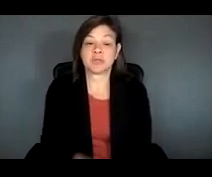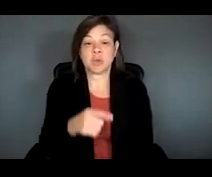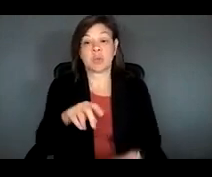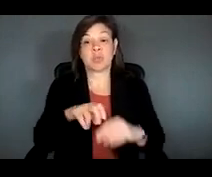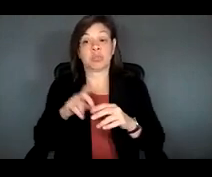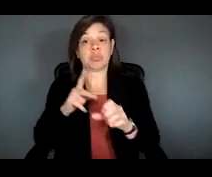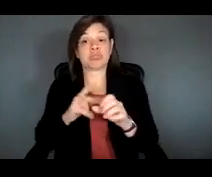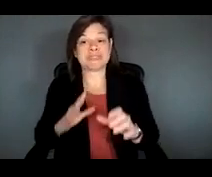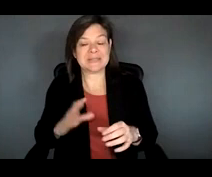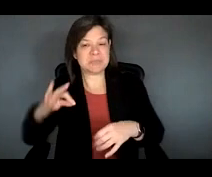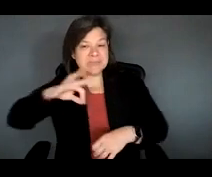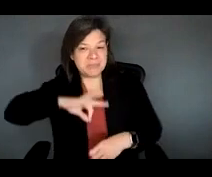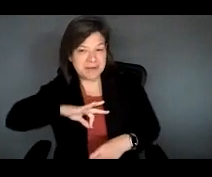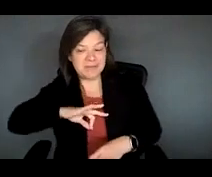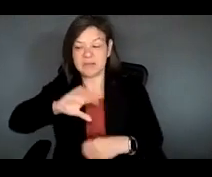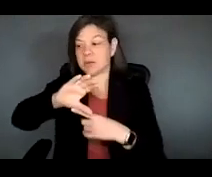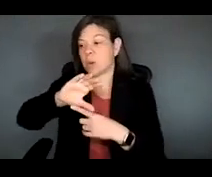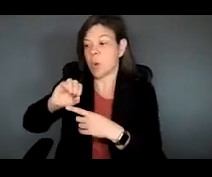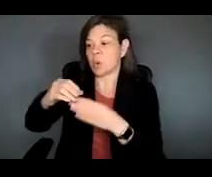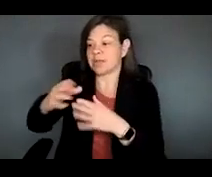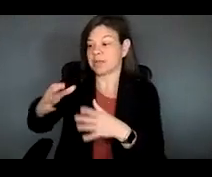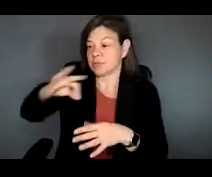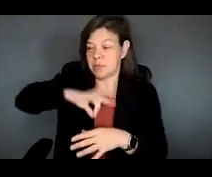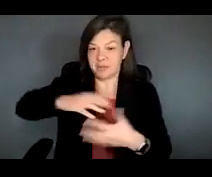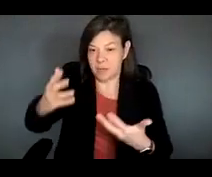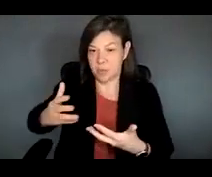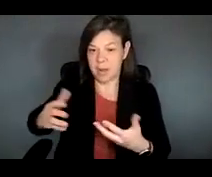as co-leaders is that multiple perspective.